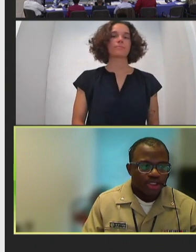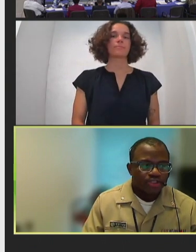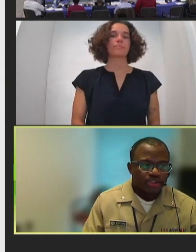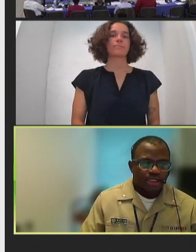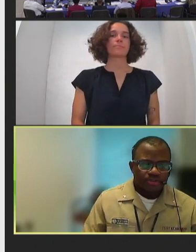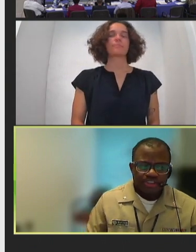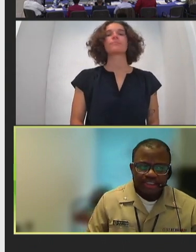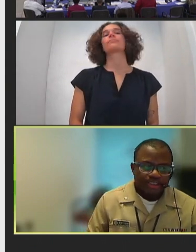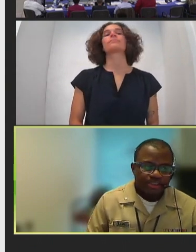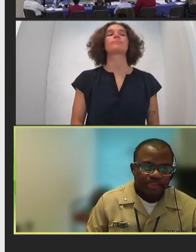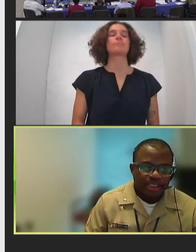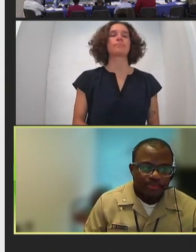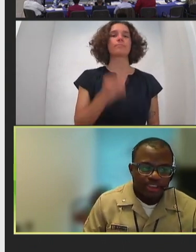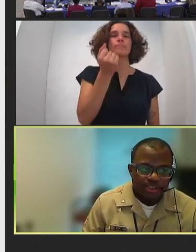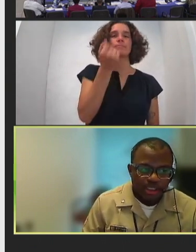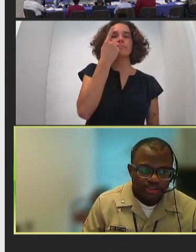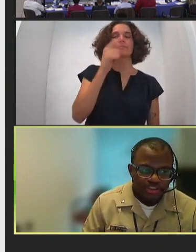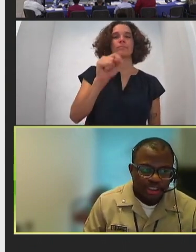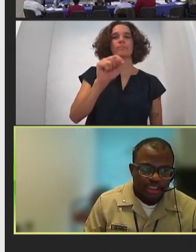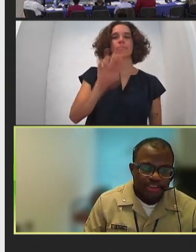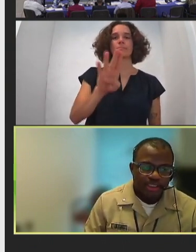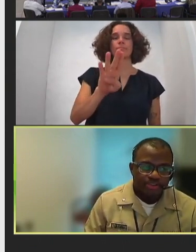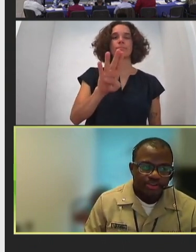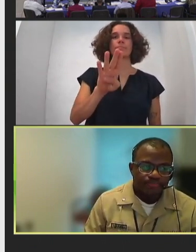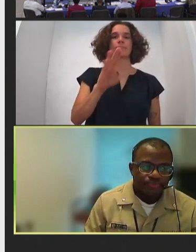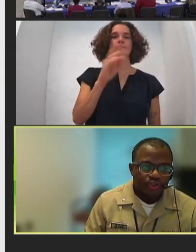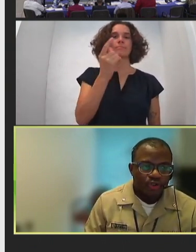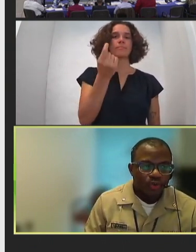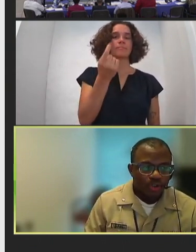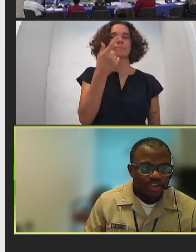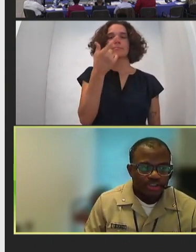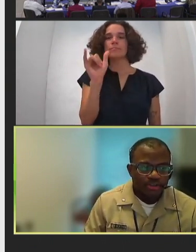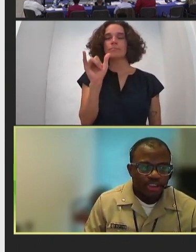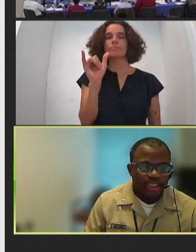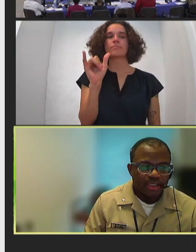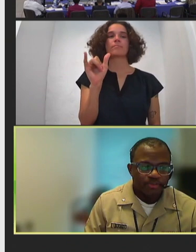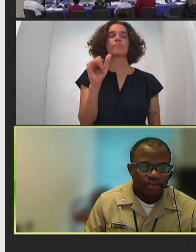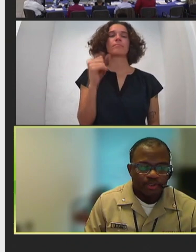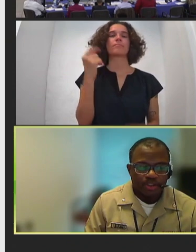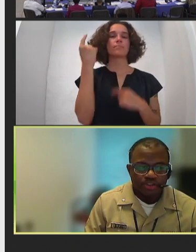So, to understand this TB epidemiology and context, we'll consider M. tuberculosis